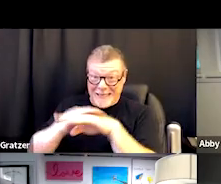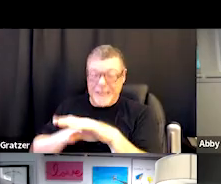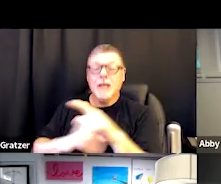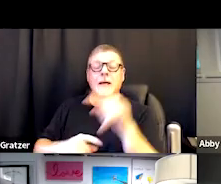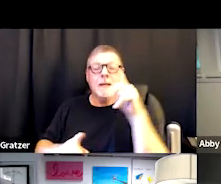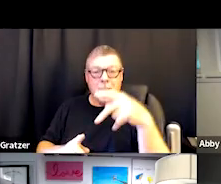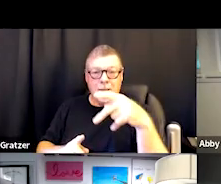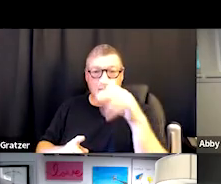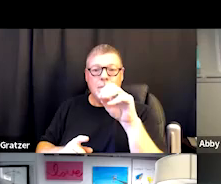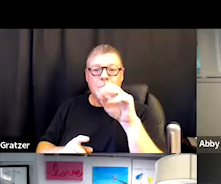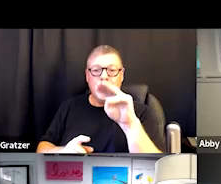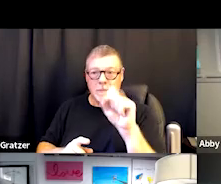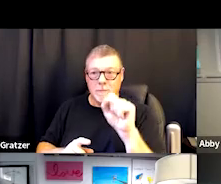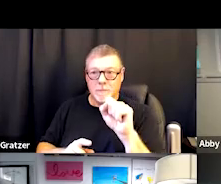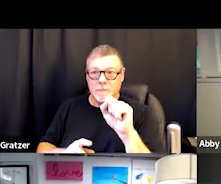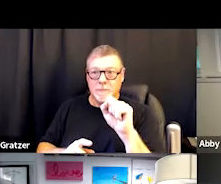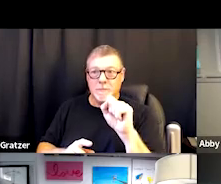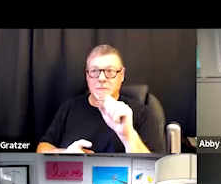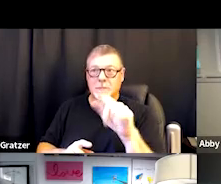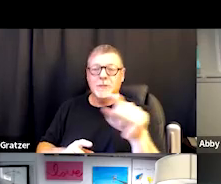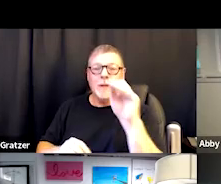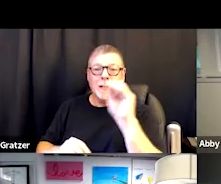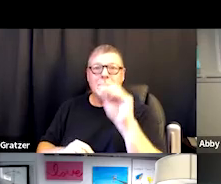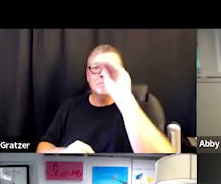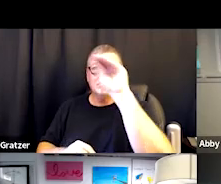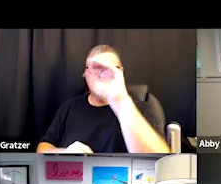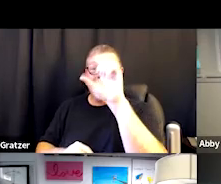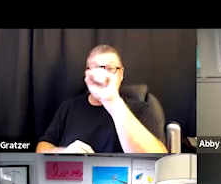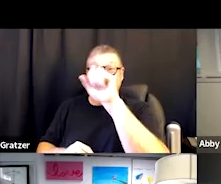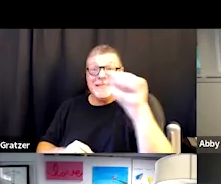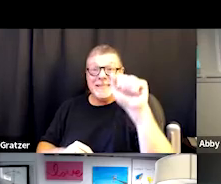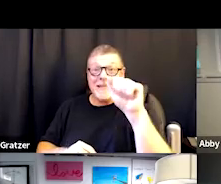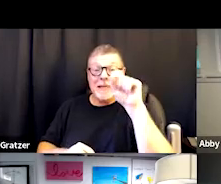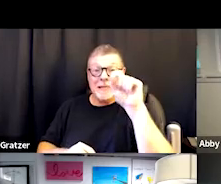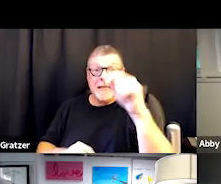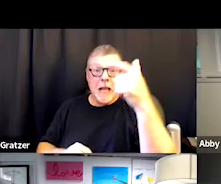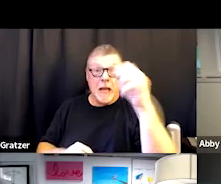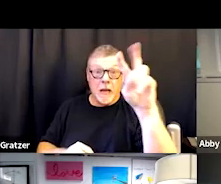which you can put in the search bar in the SSA.gov website.